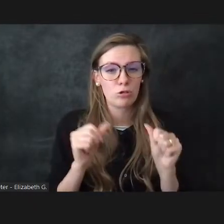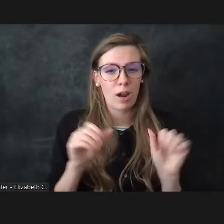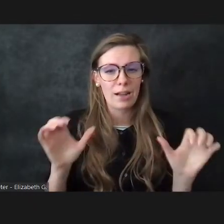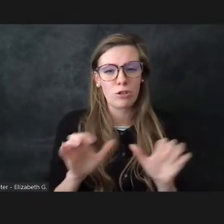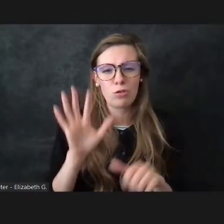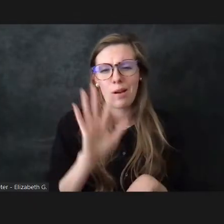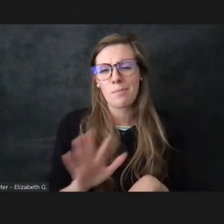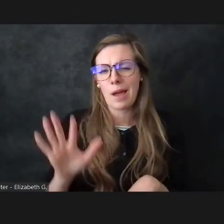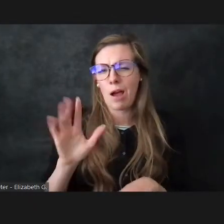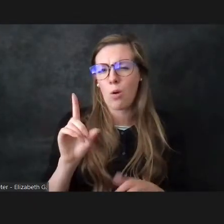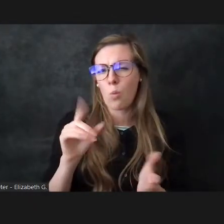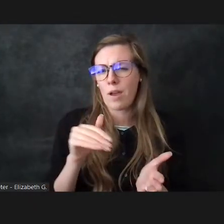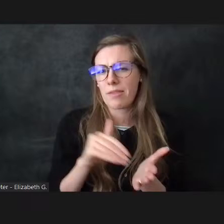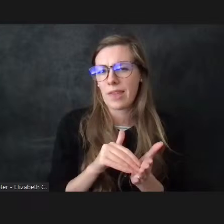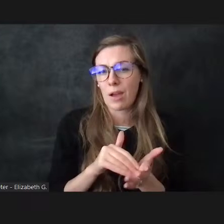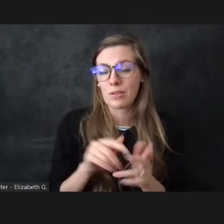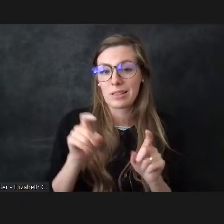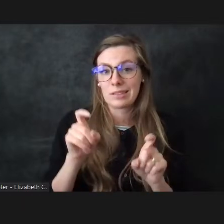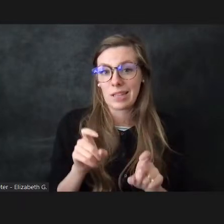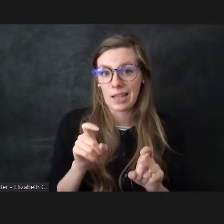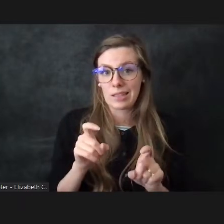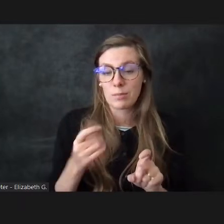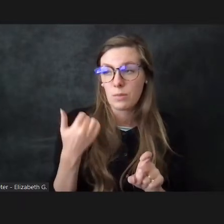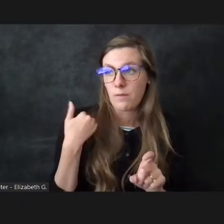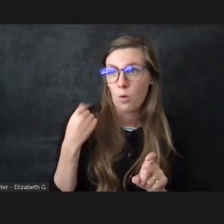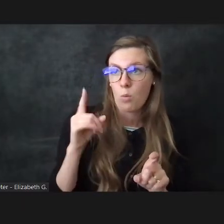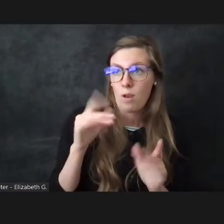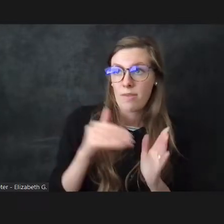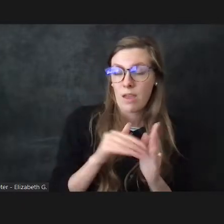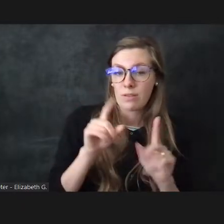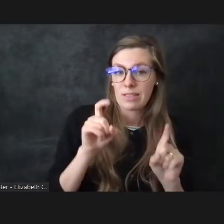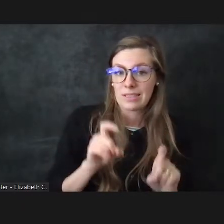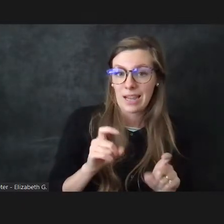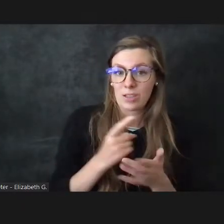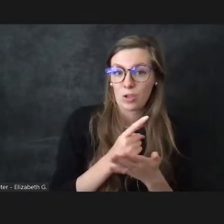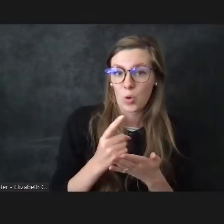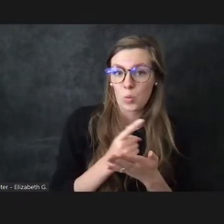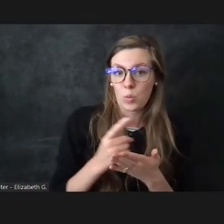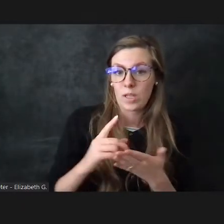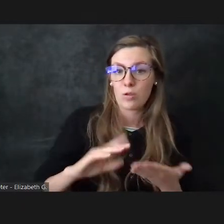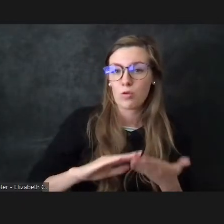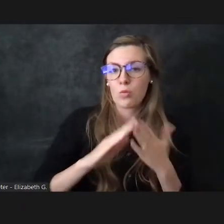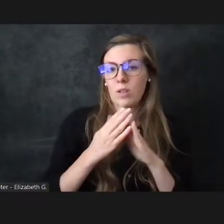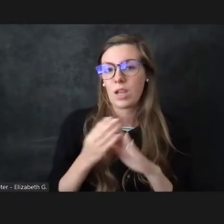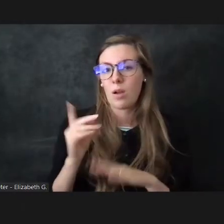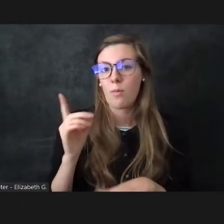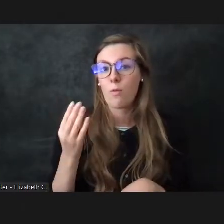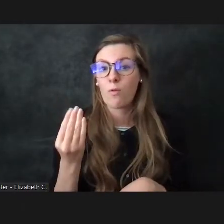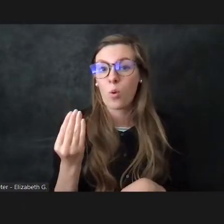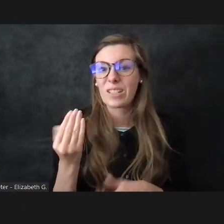has gone from a thousand testings a week to almost 14,000.